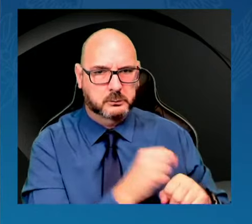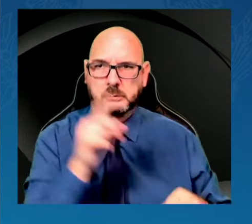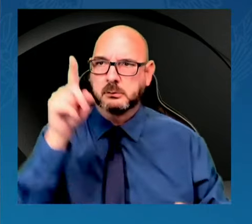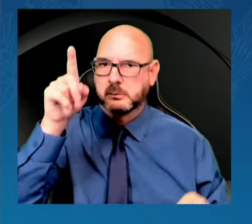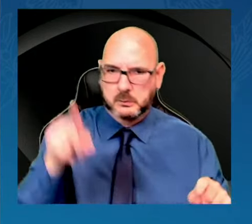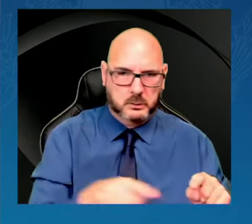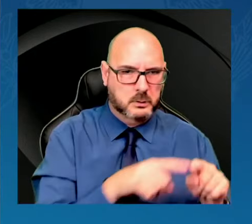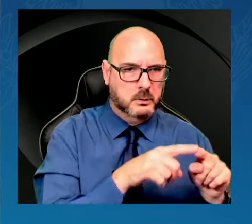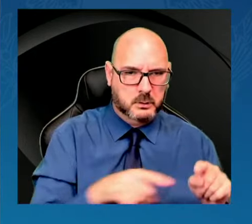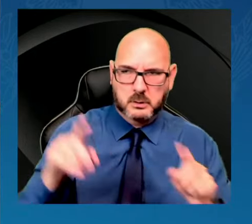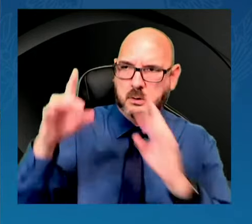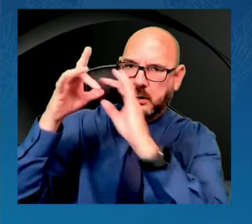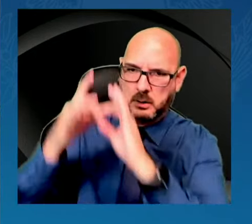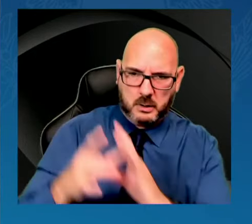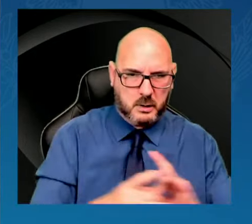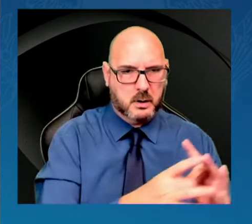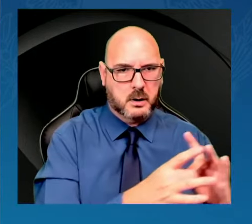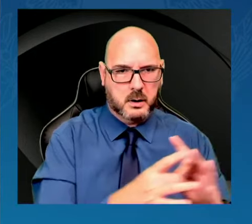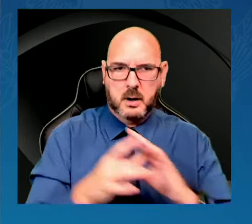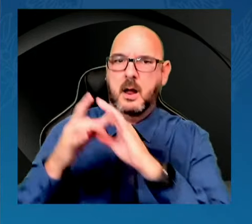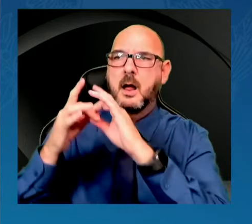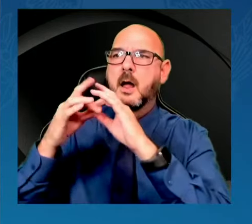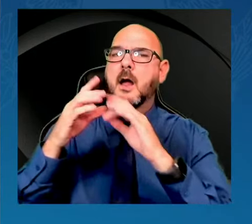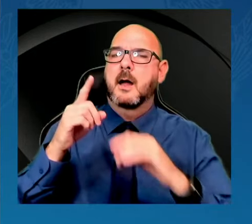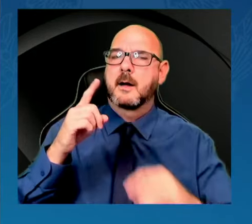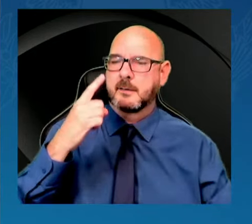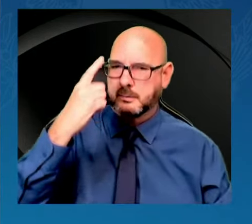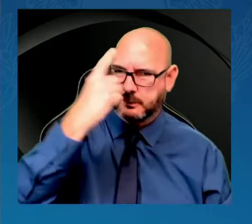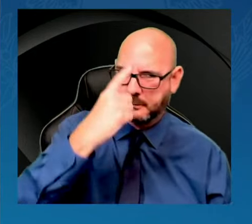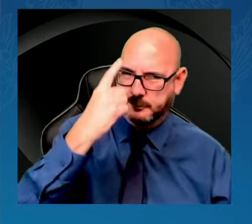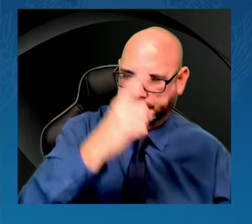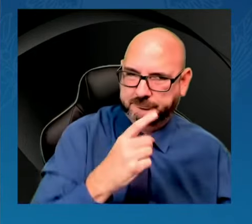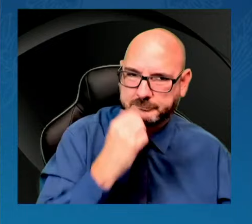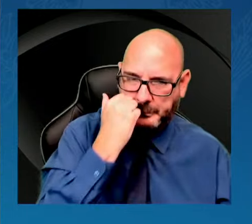Human beings need to eat food to live.